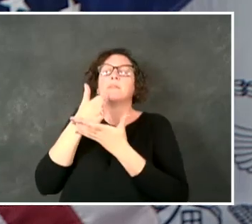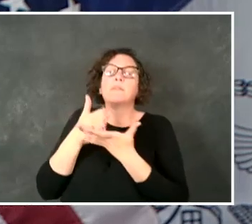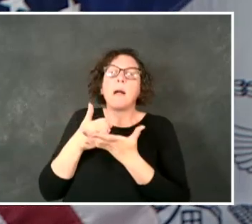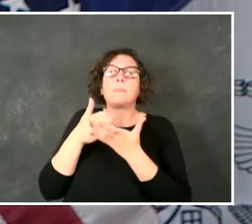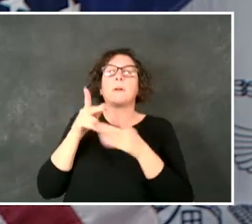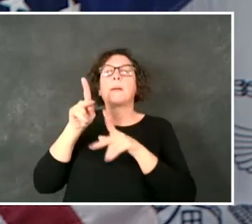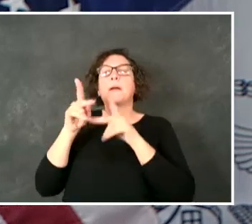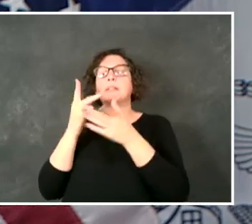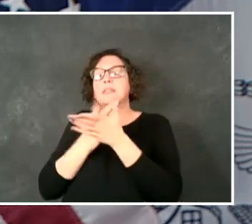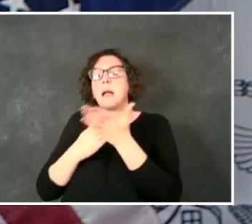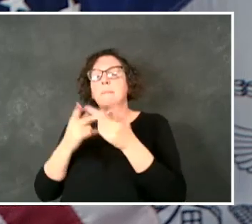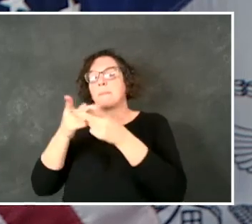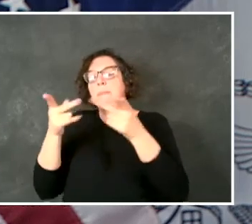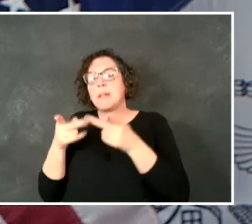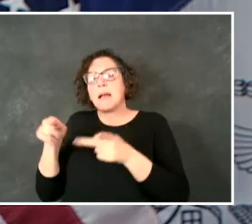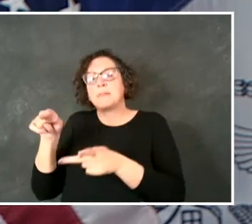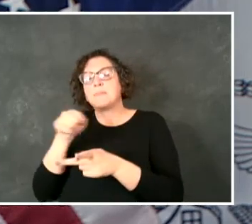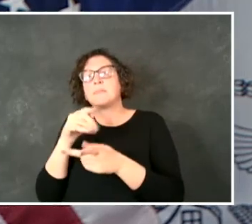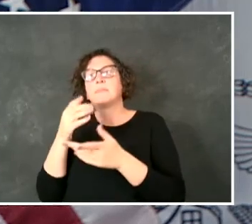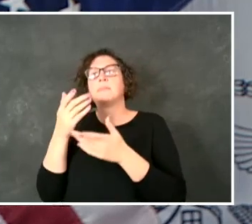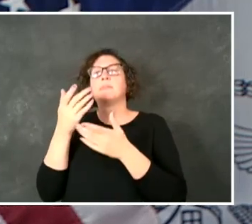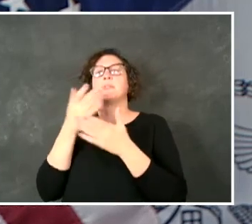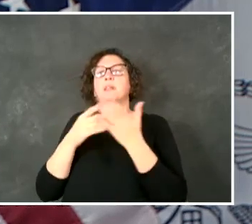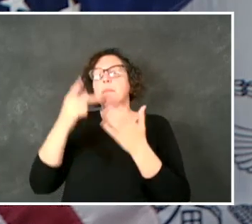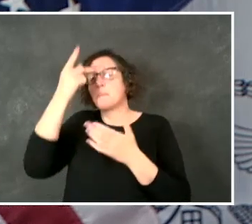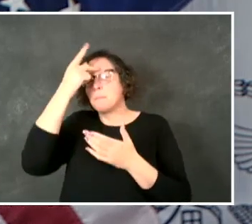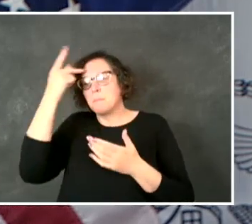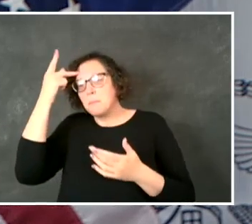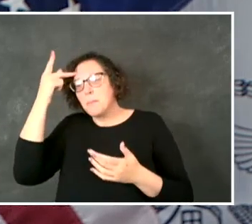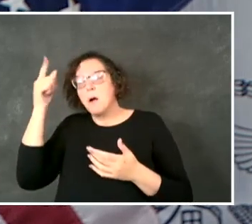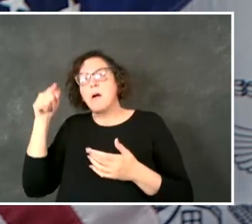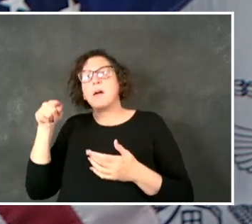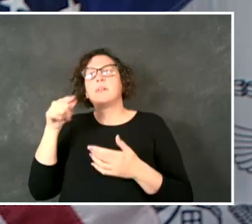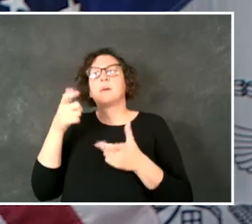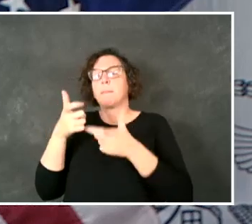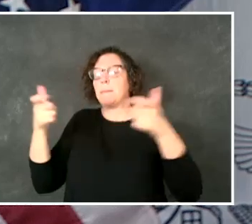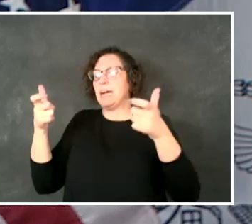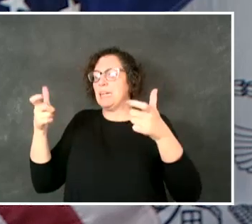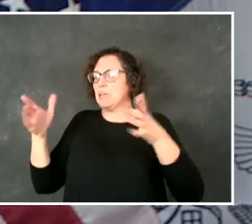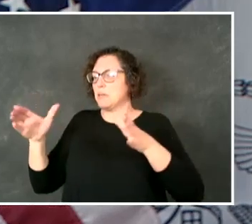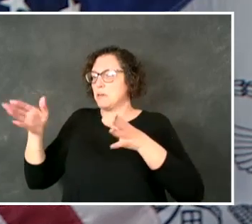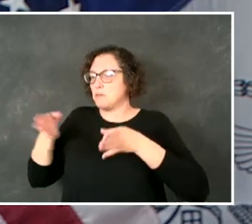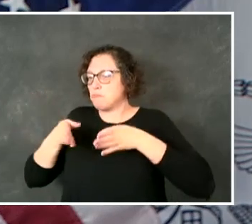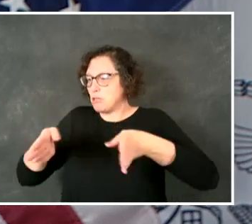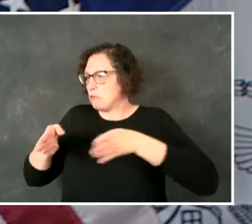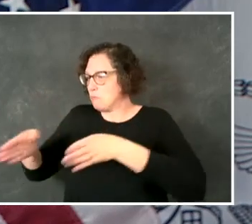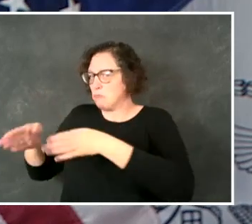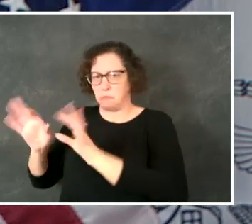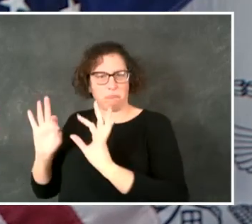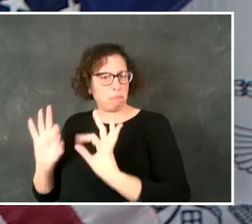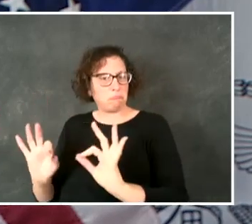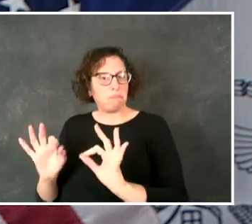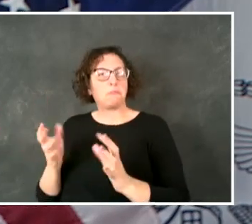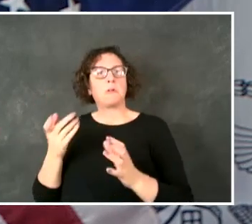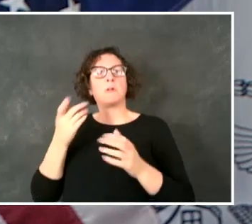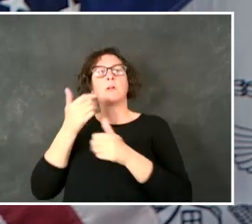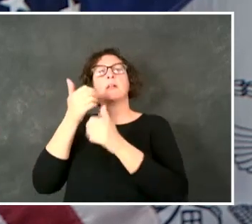PLACE FOR -- BY NO MEANS AN EQLUA BUT EVERY PLACE AS PLACES WHERE